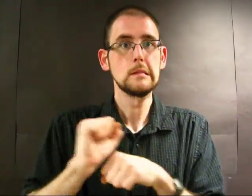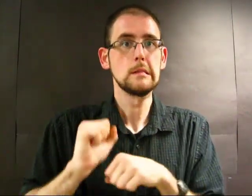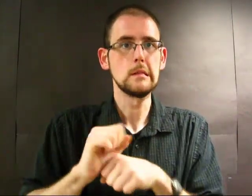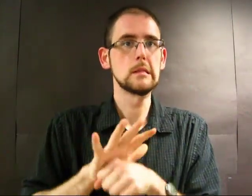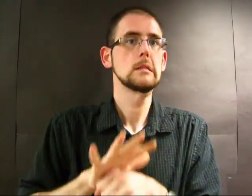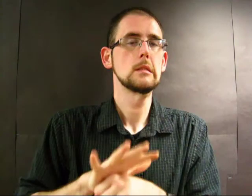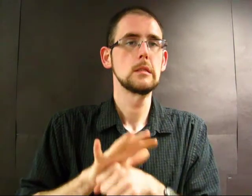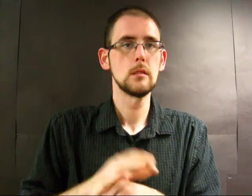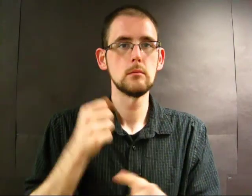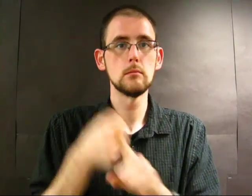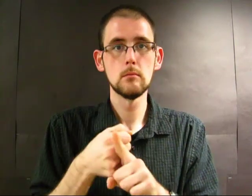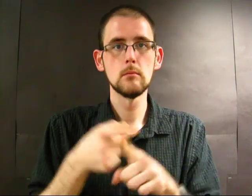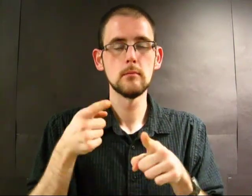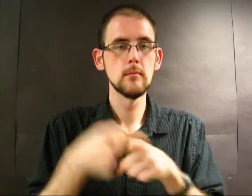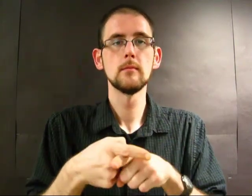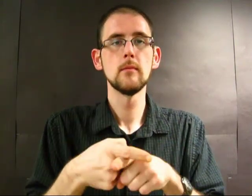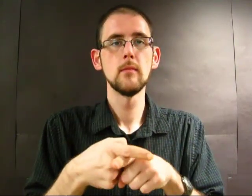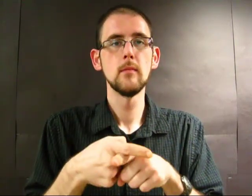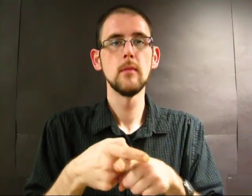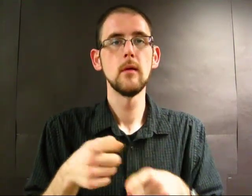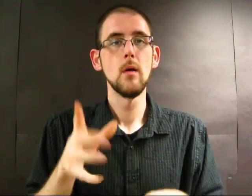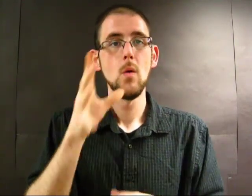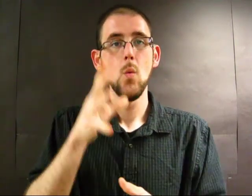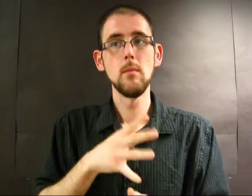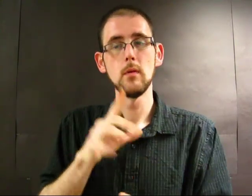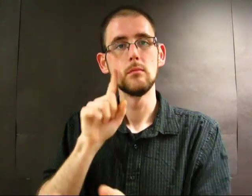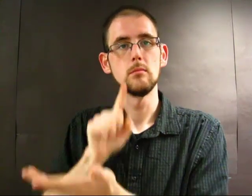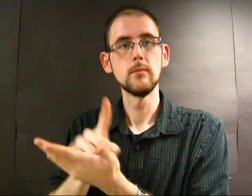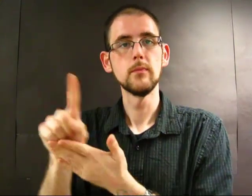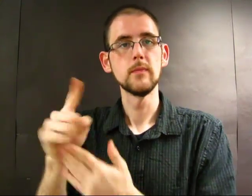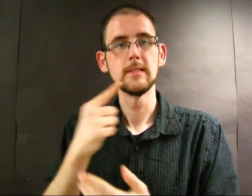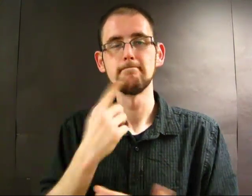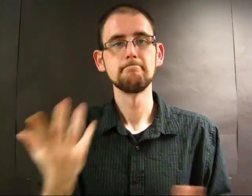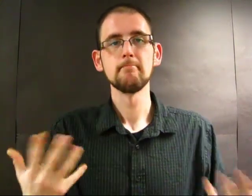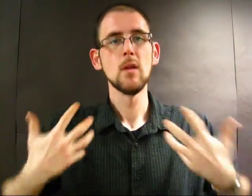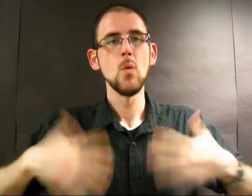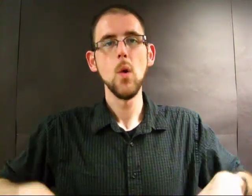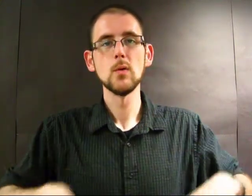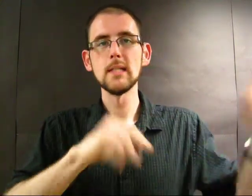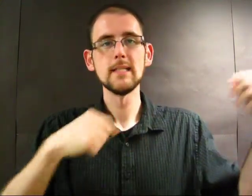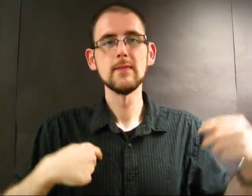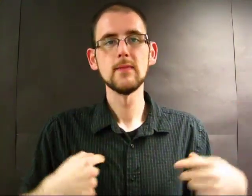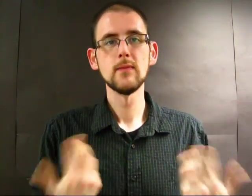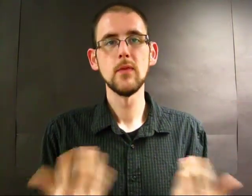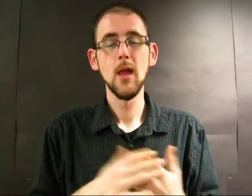Near the end of all this work and preparation, a new twist emerges: the woman he loves wants to stay.